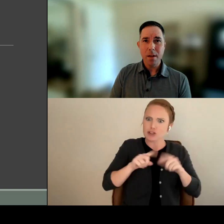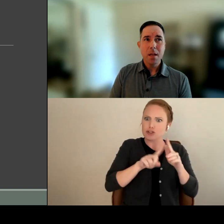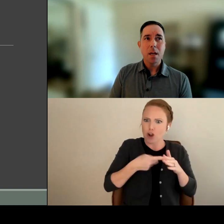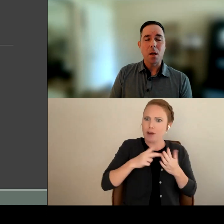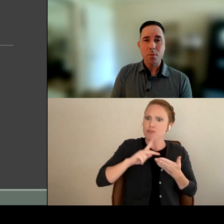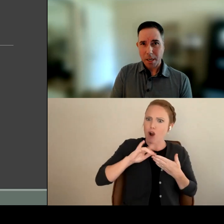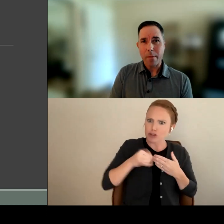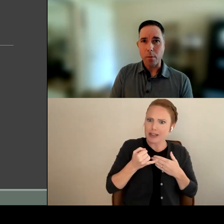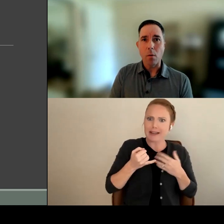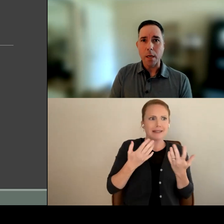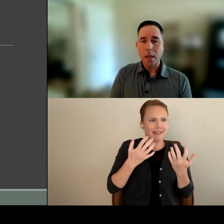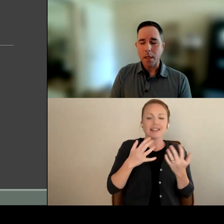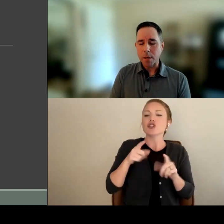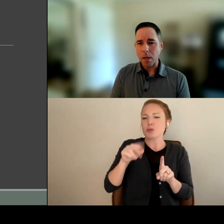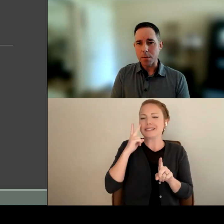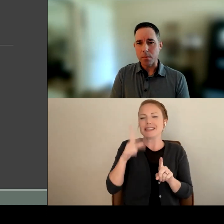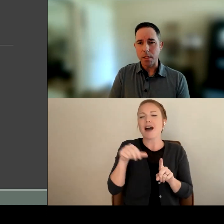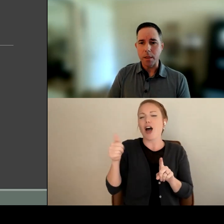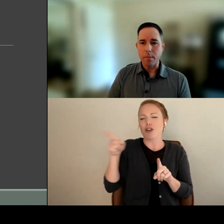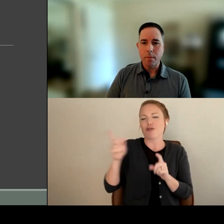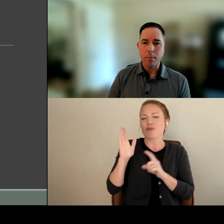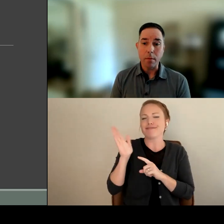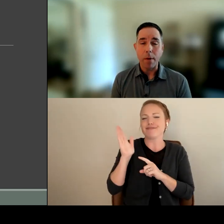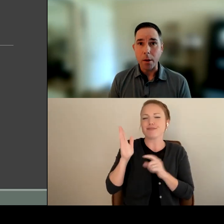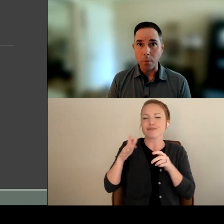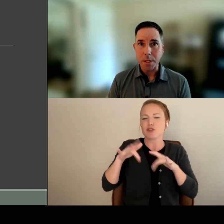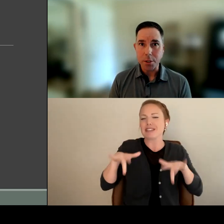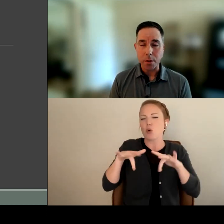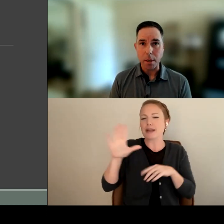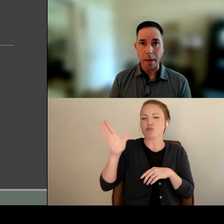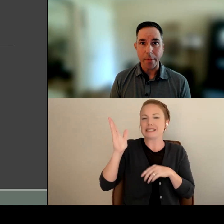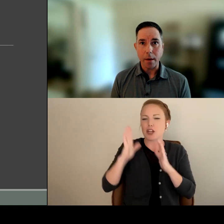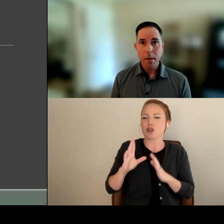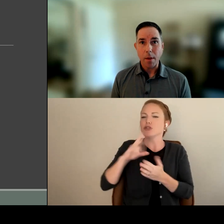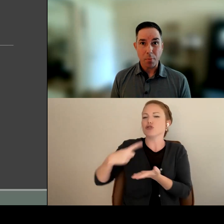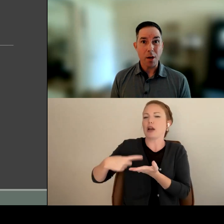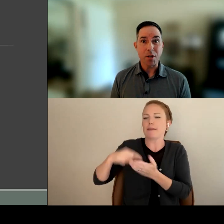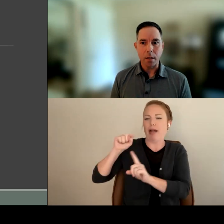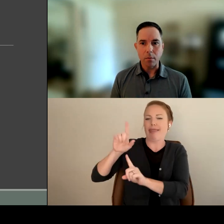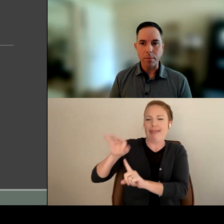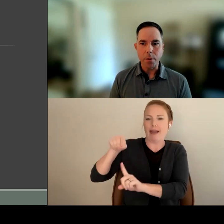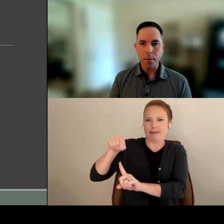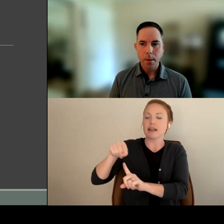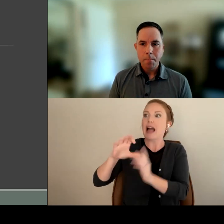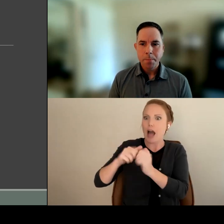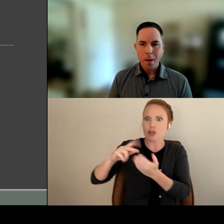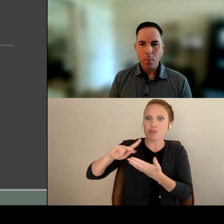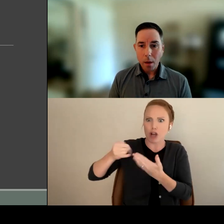go check out the recording. That was a very valuable session in looking at that project level view.